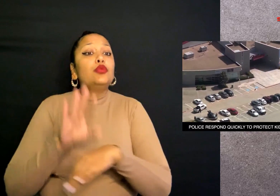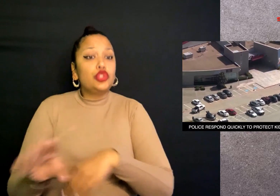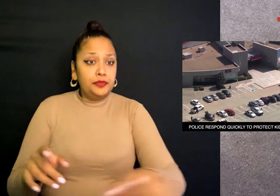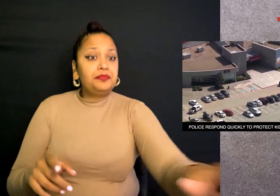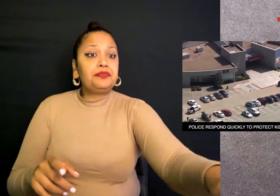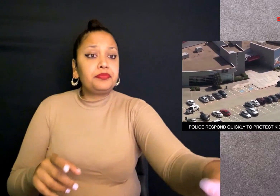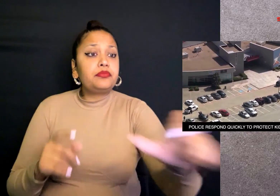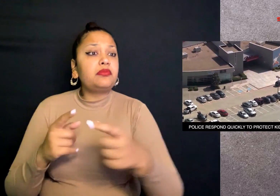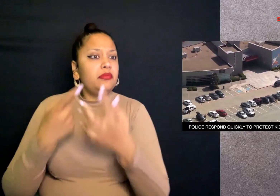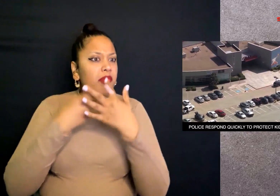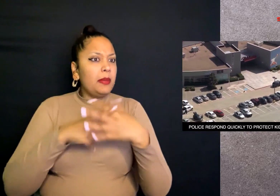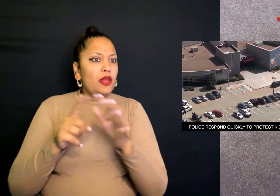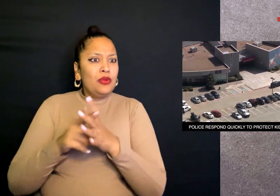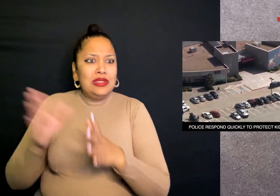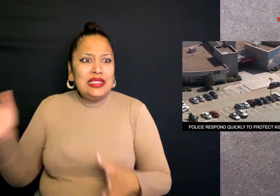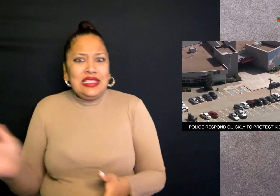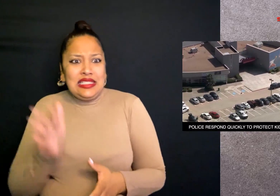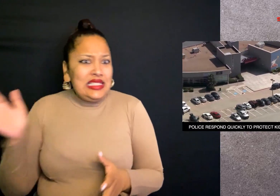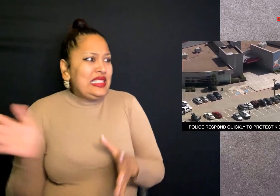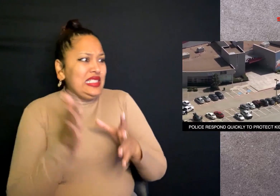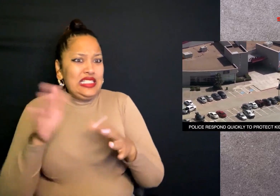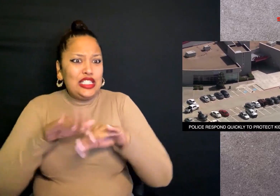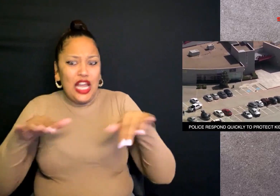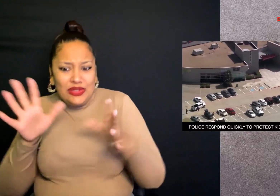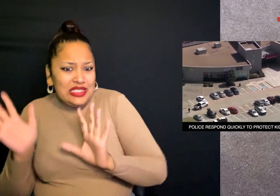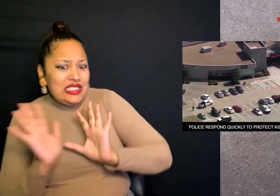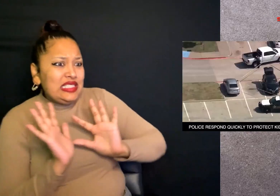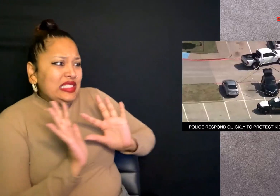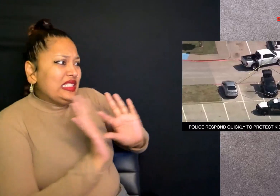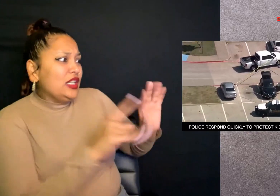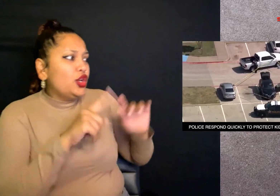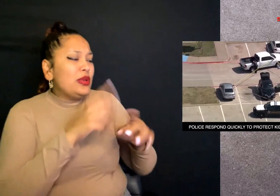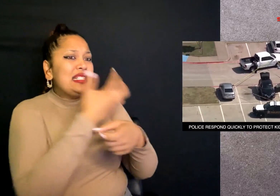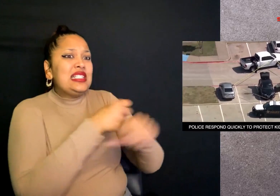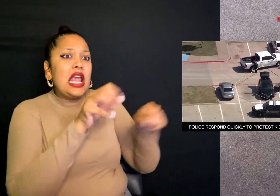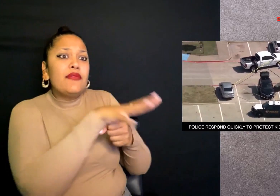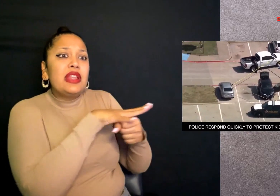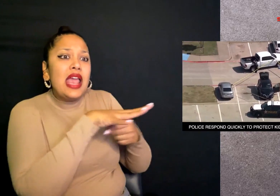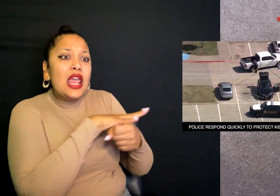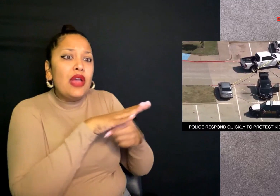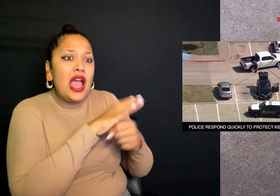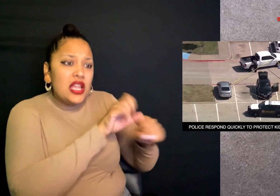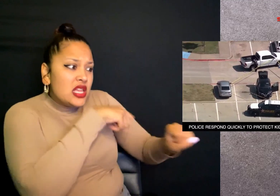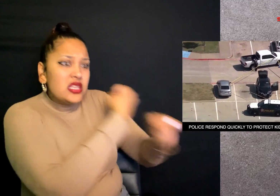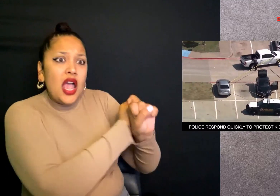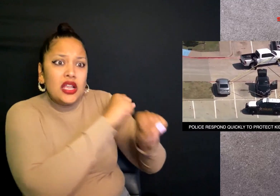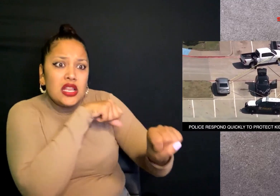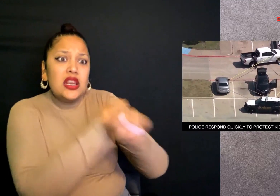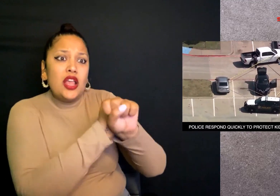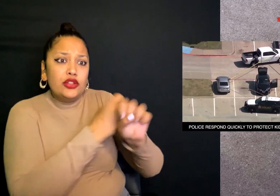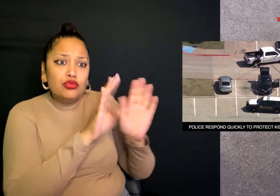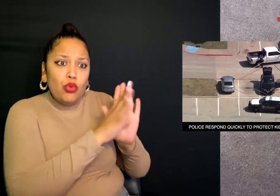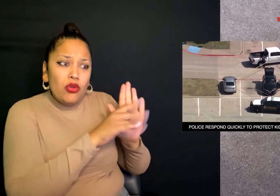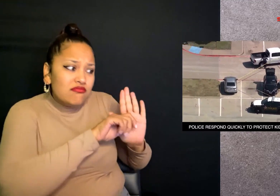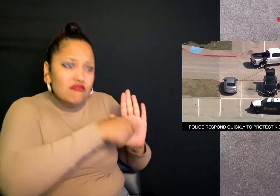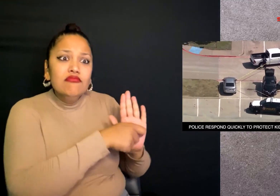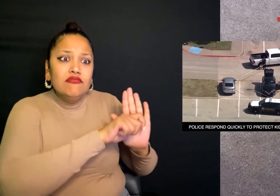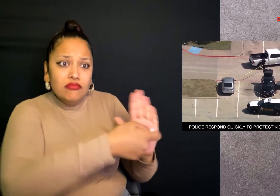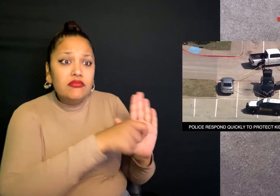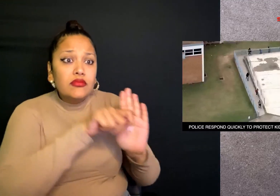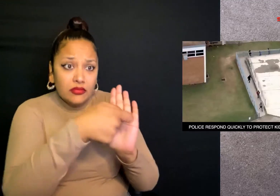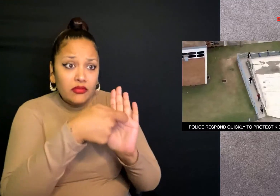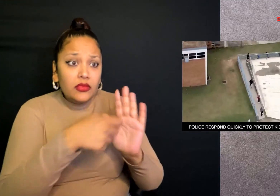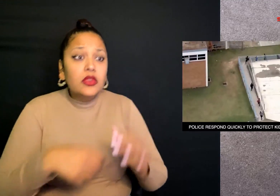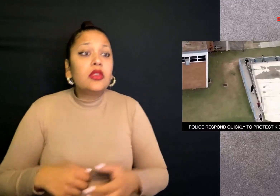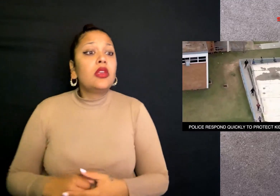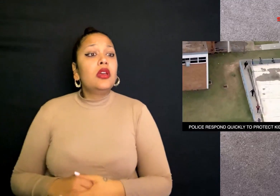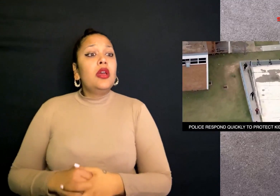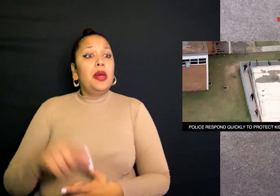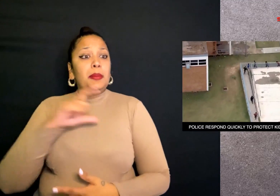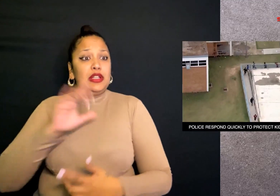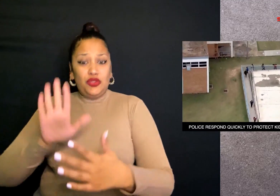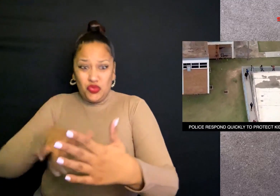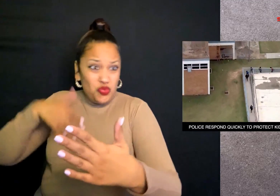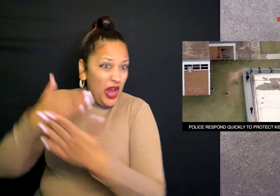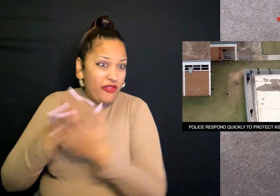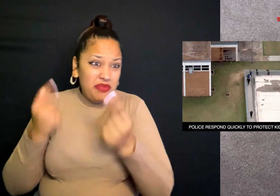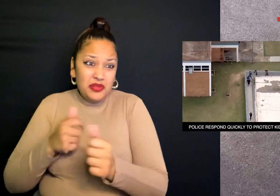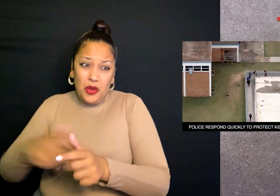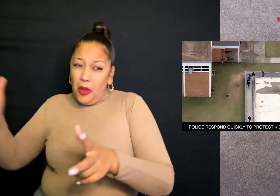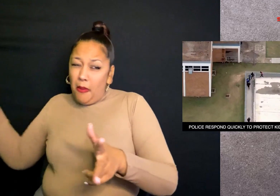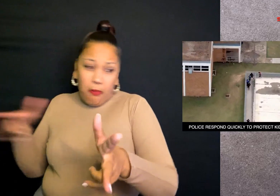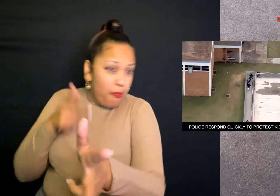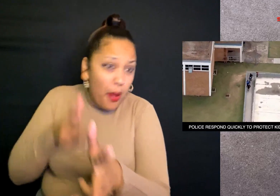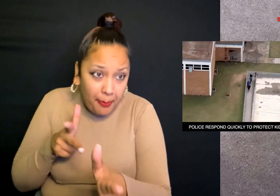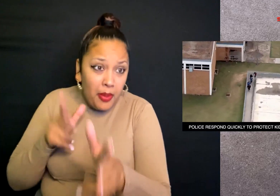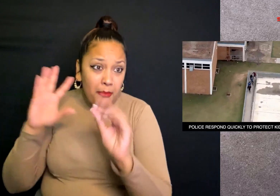say camp counselors began moving the children to a safe area and locking doors police arrived